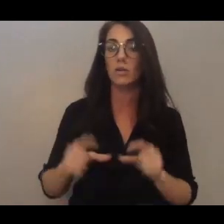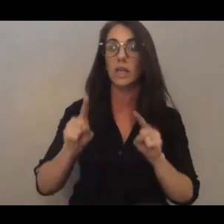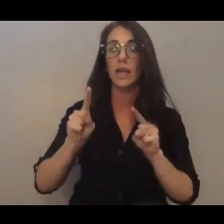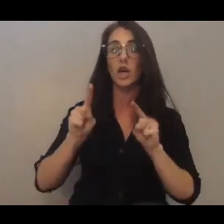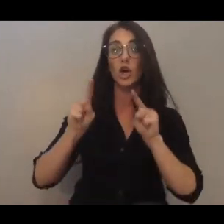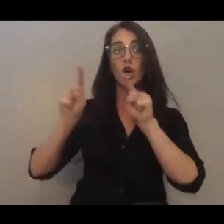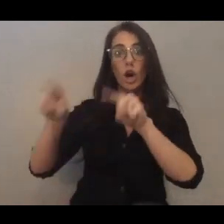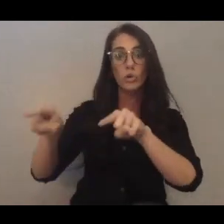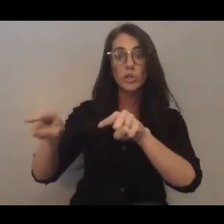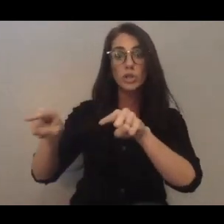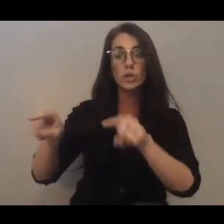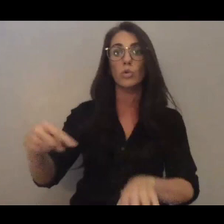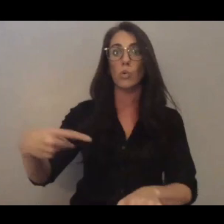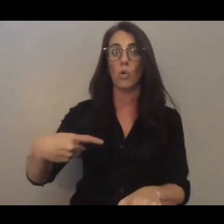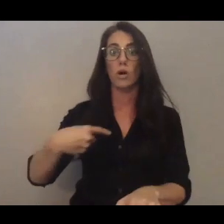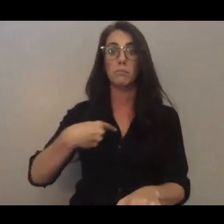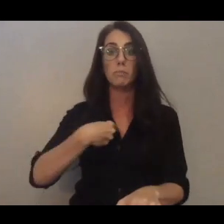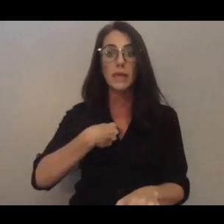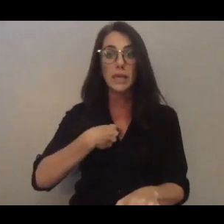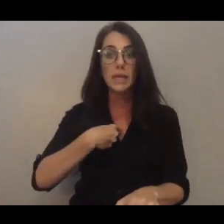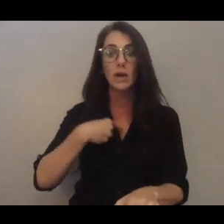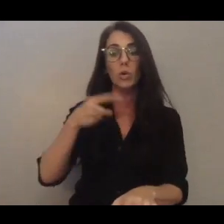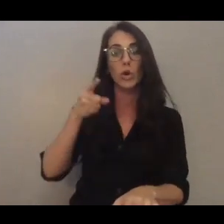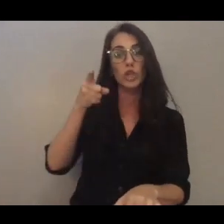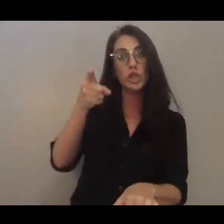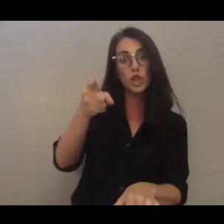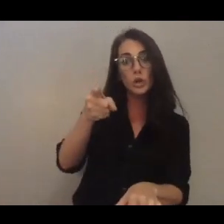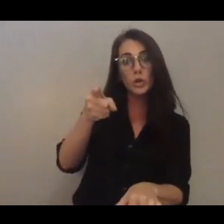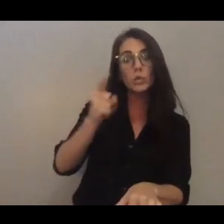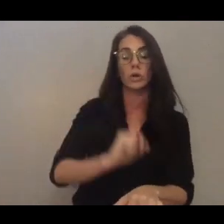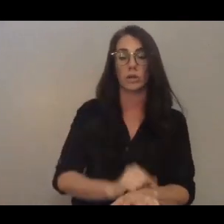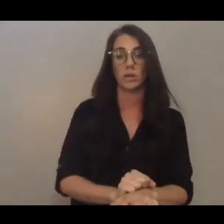like "go to" or "me" or "you".